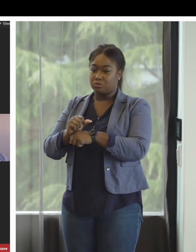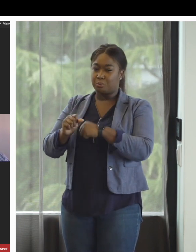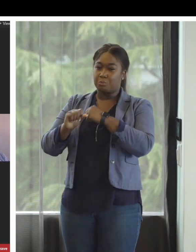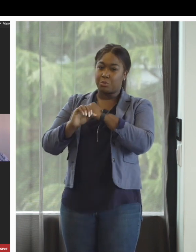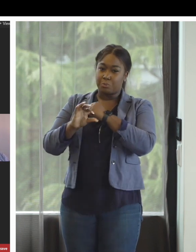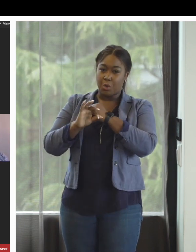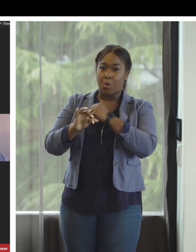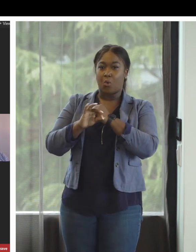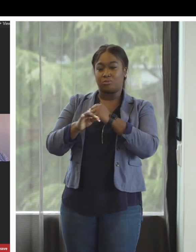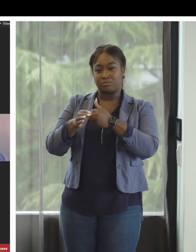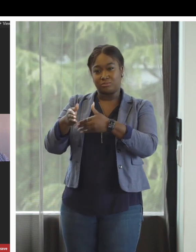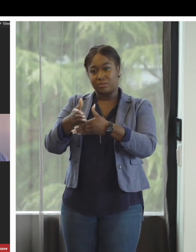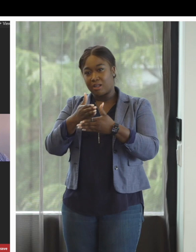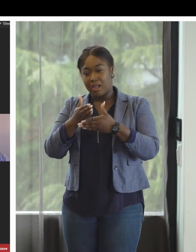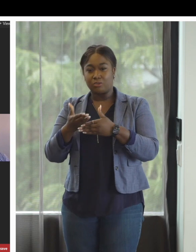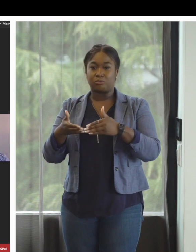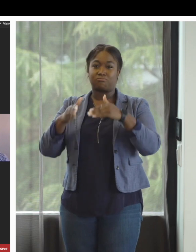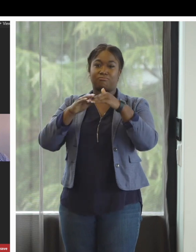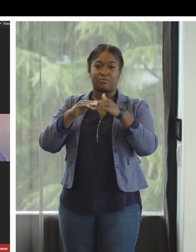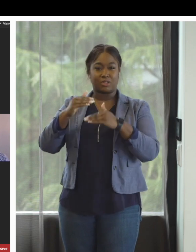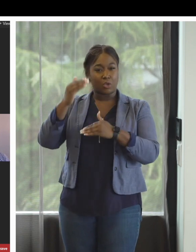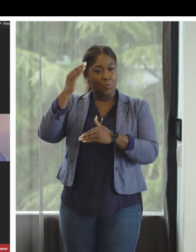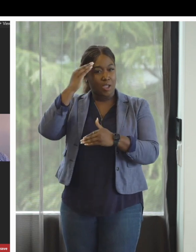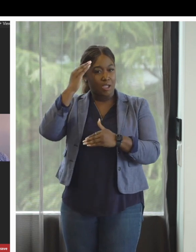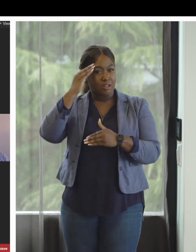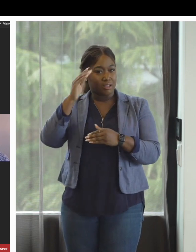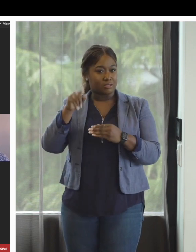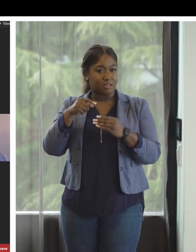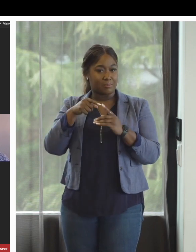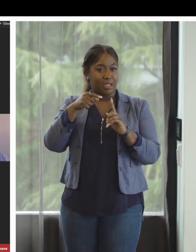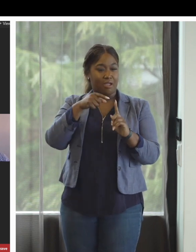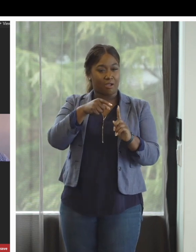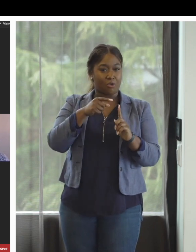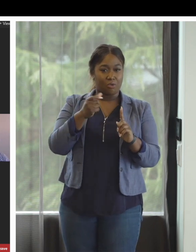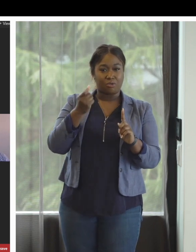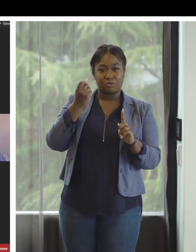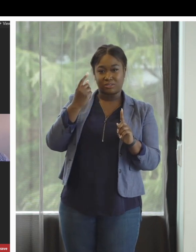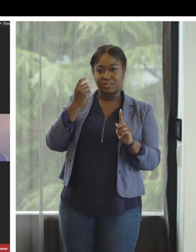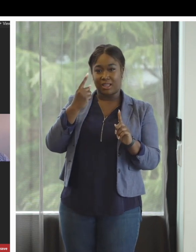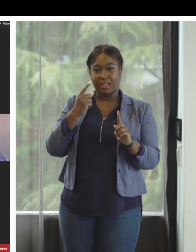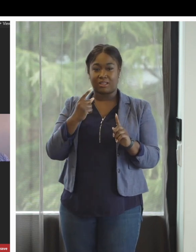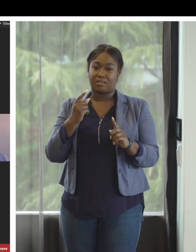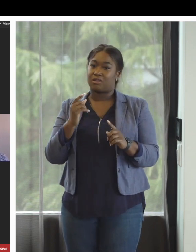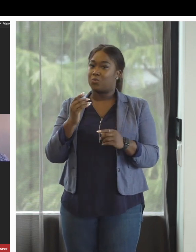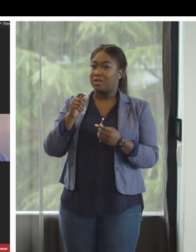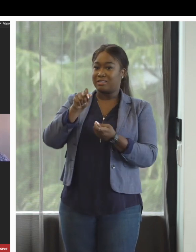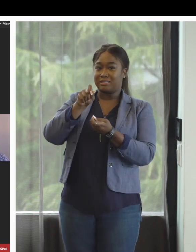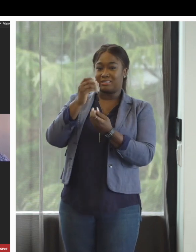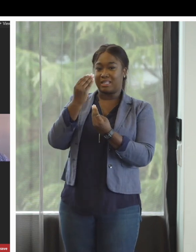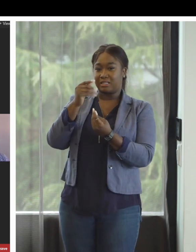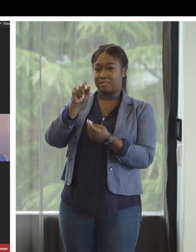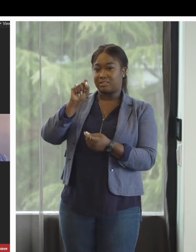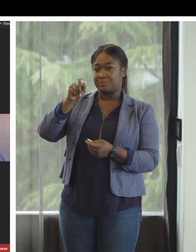that awareness and understanding of what the data specs are and the role they can play and in